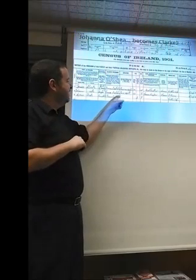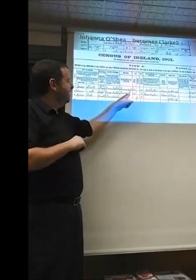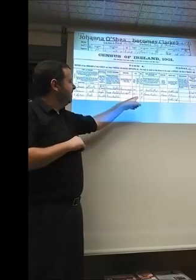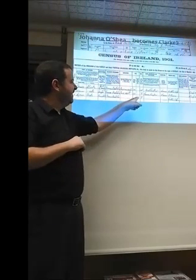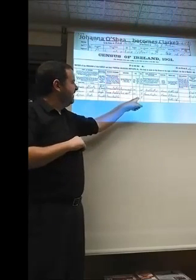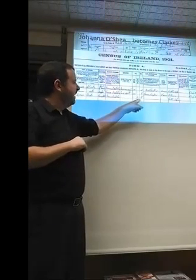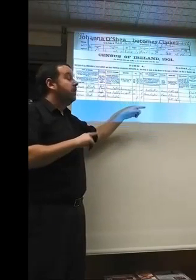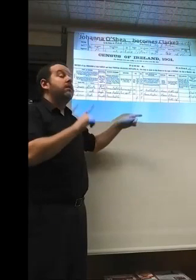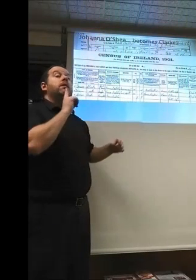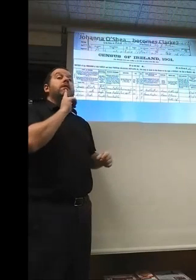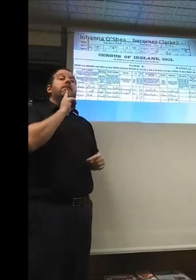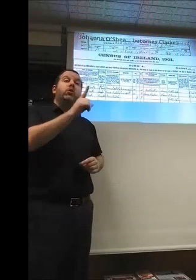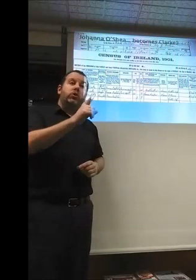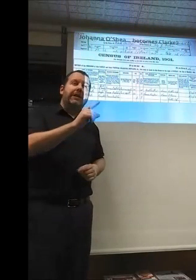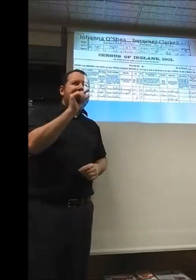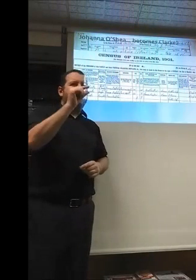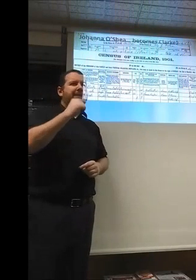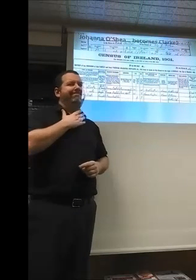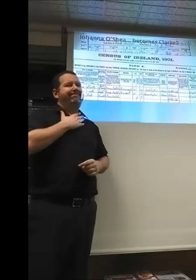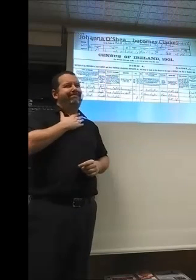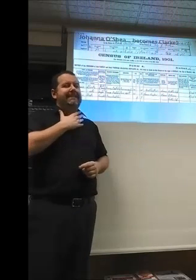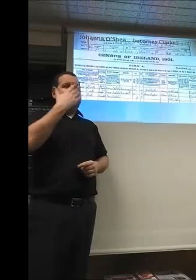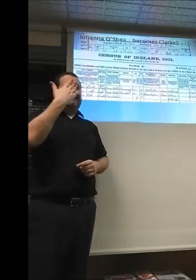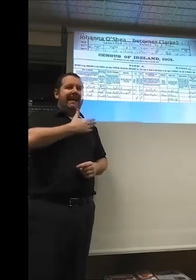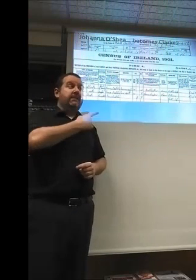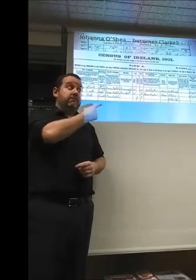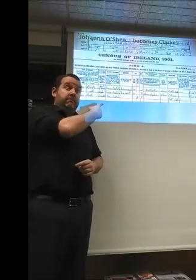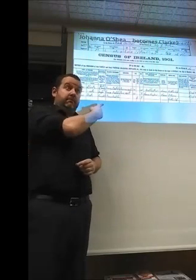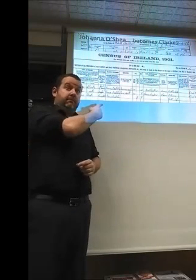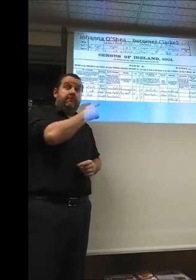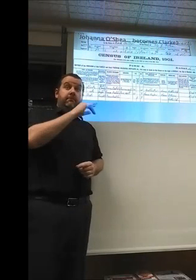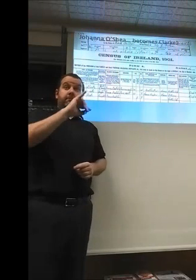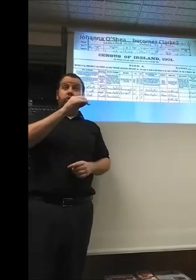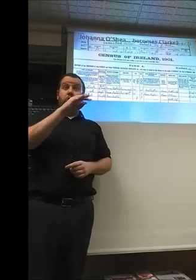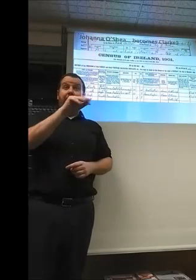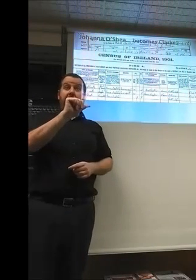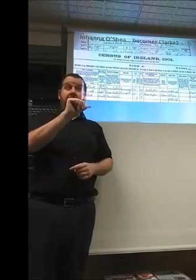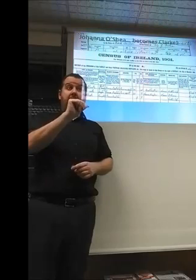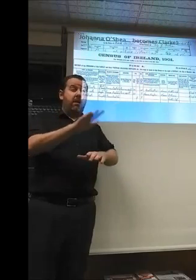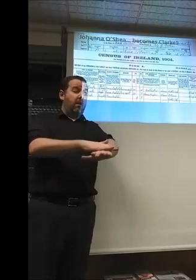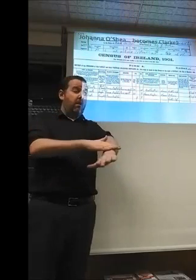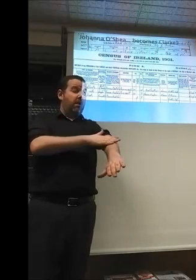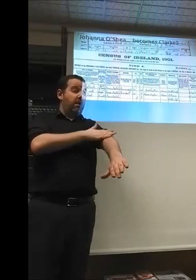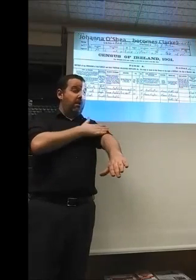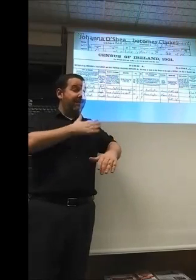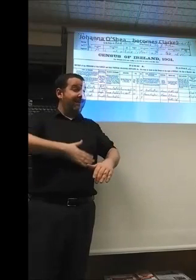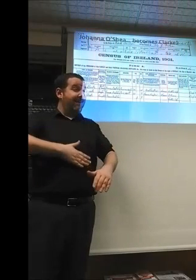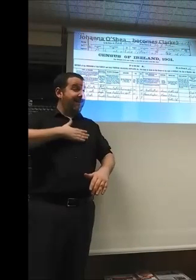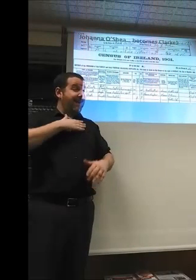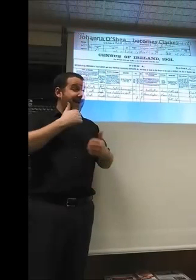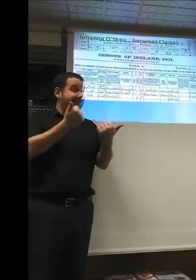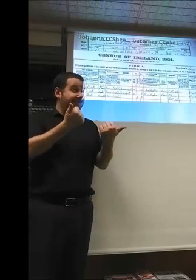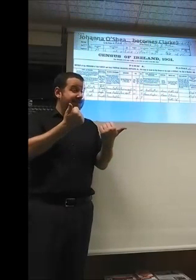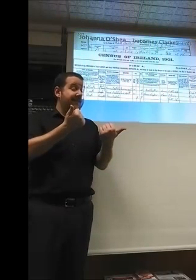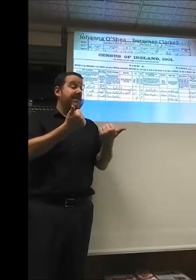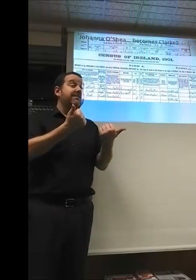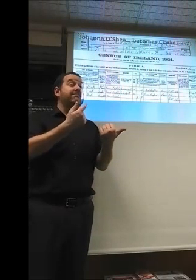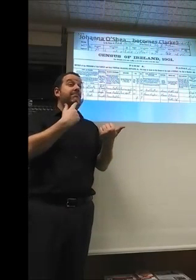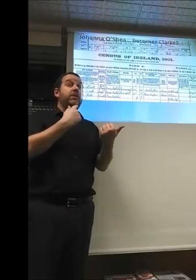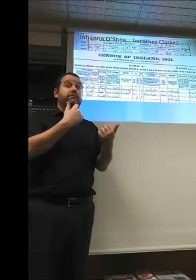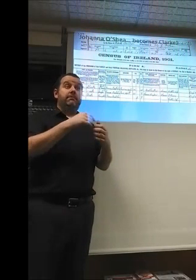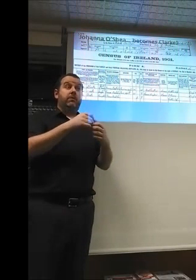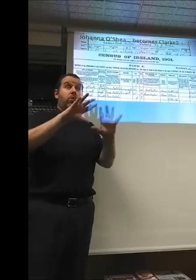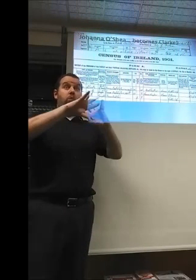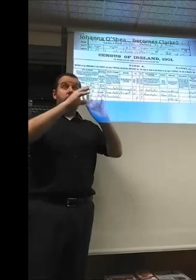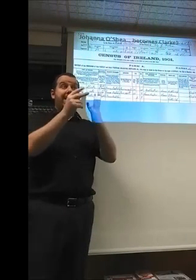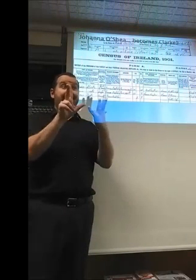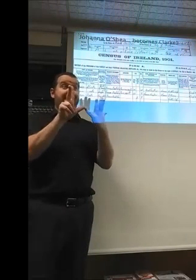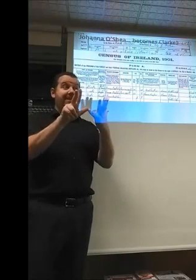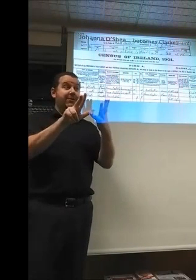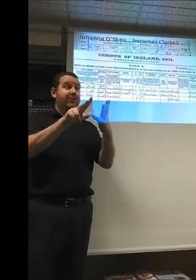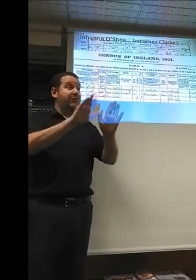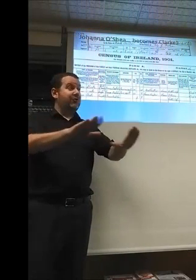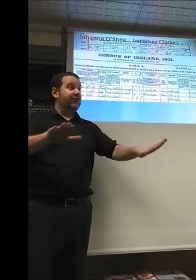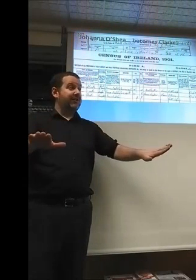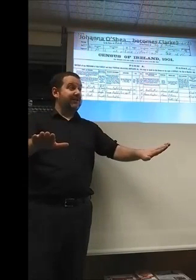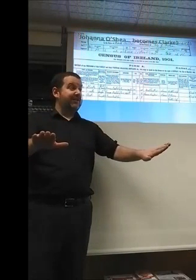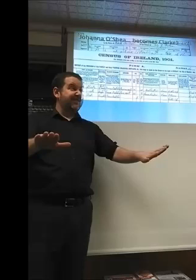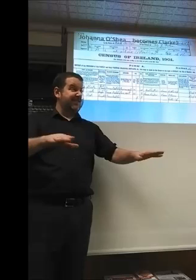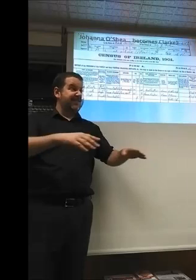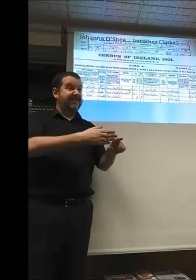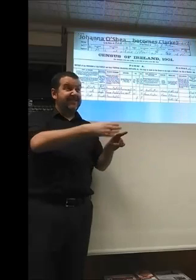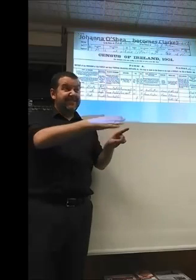So he wrote down everything that he wanted to say, passed it over.